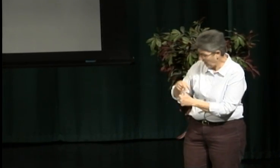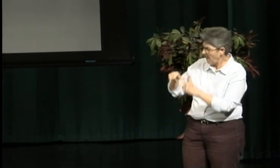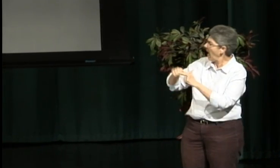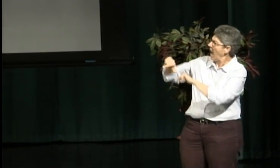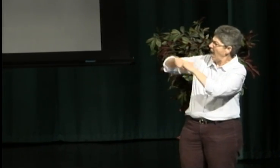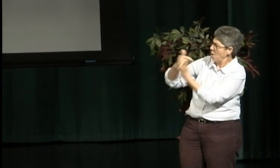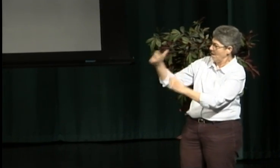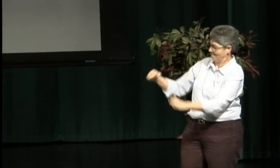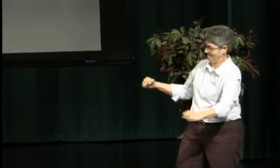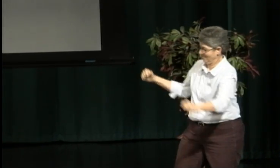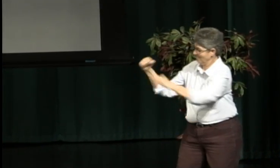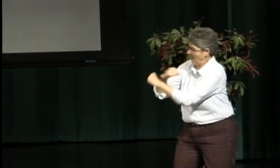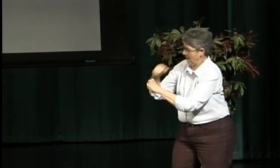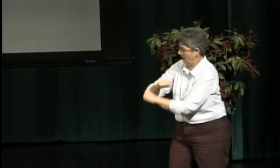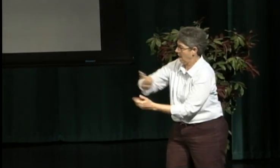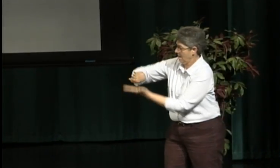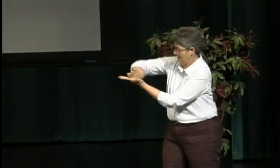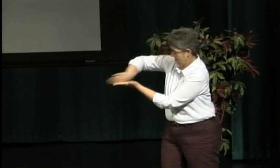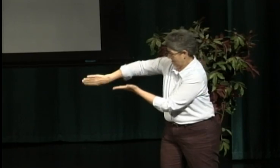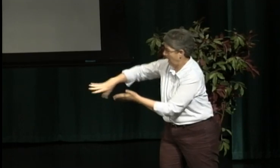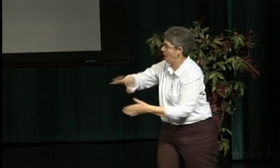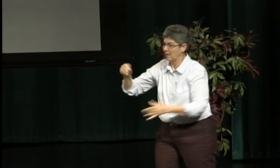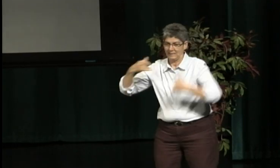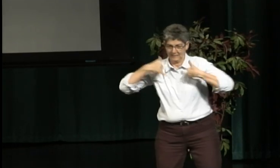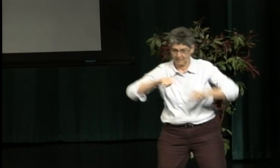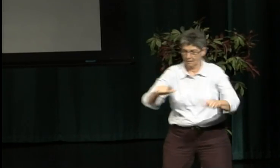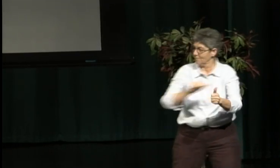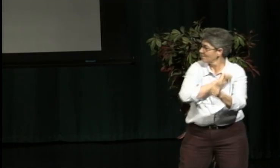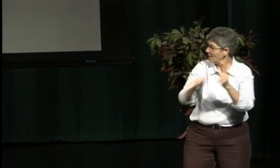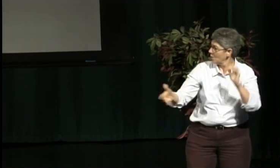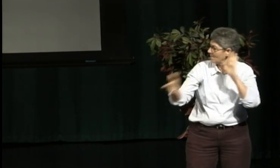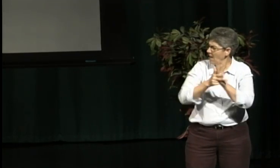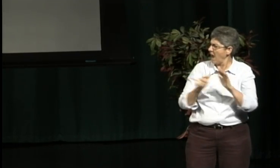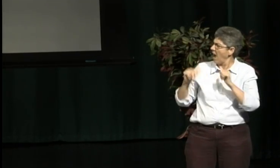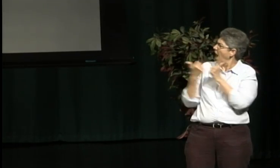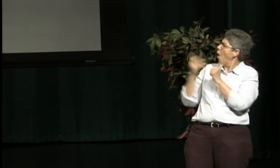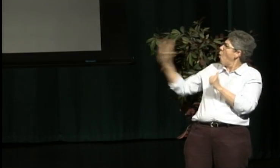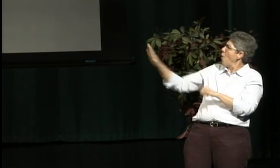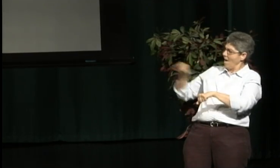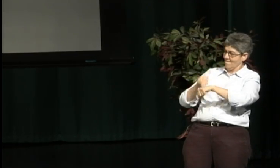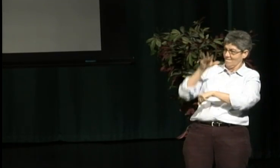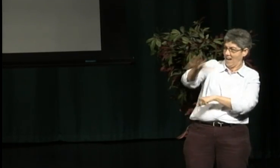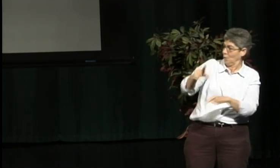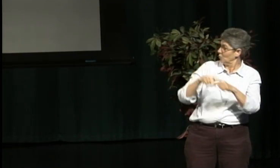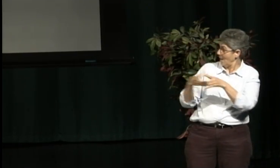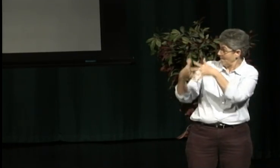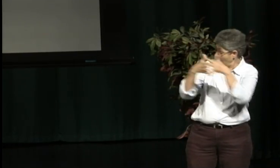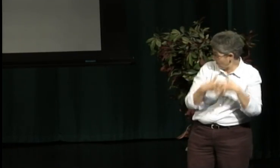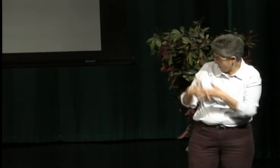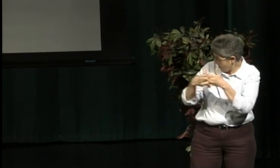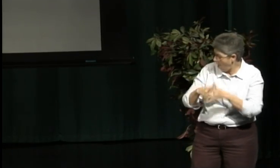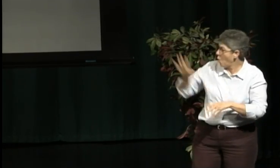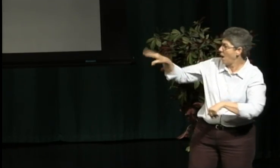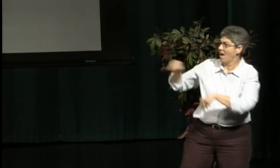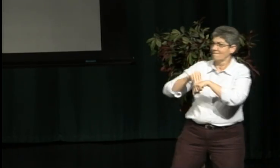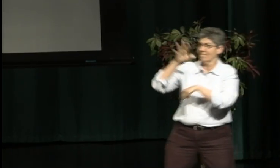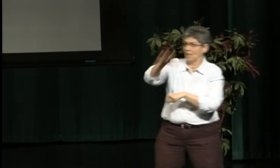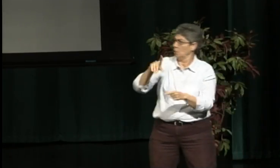So do other countries have these same types of bodies, and if you do, how do you fight against them and how do you get ratification going?